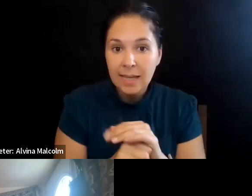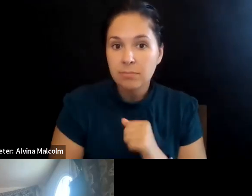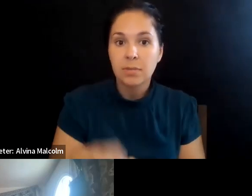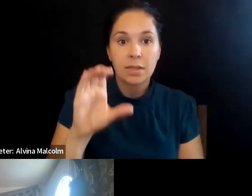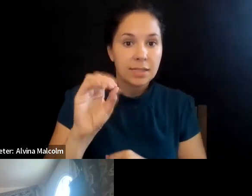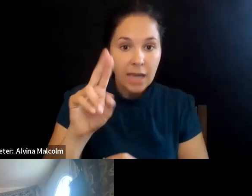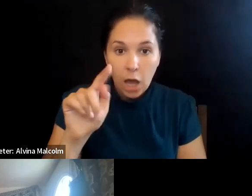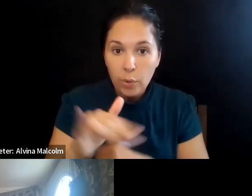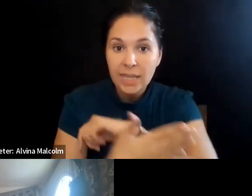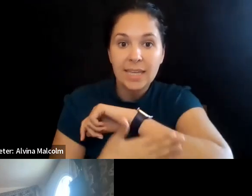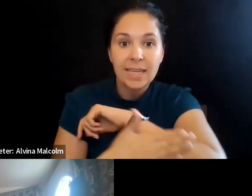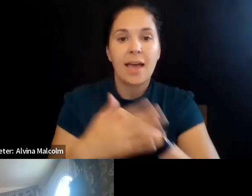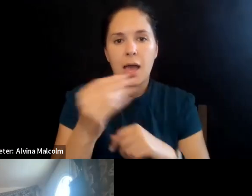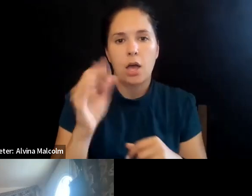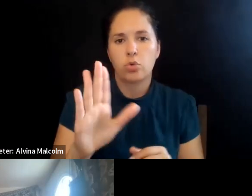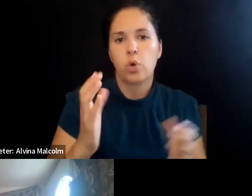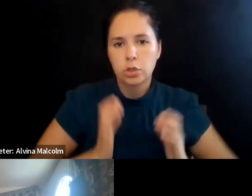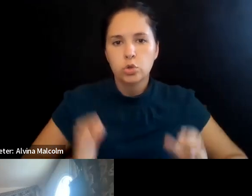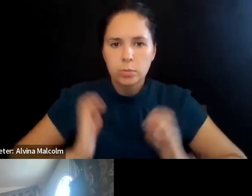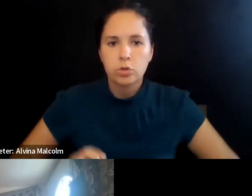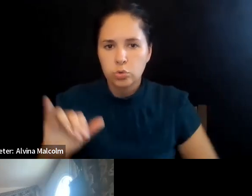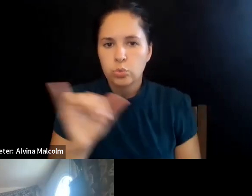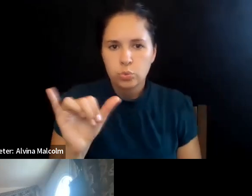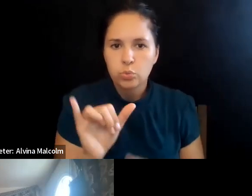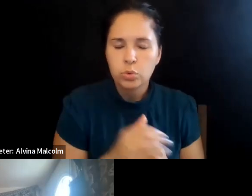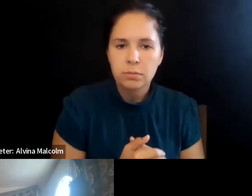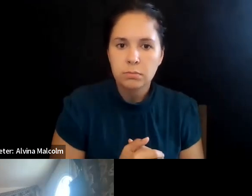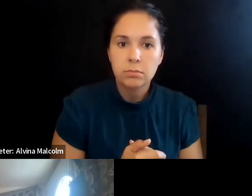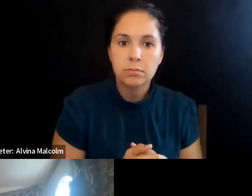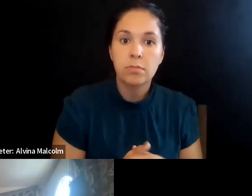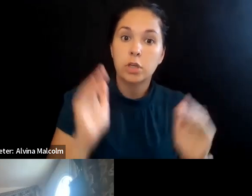having a conversation, having